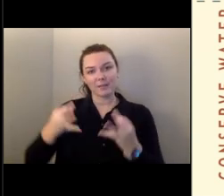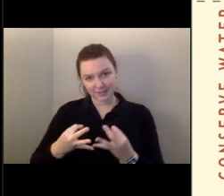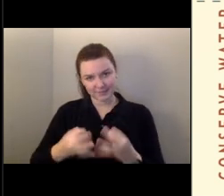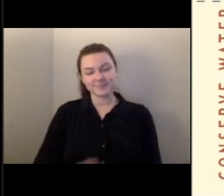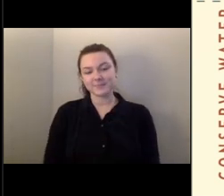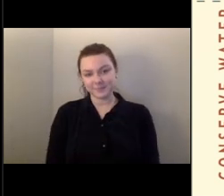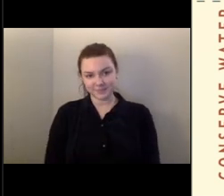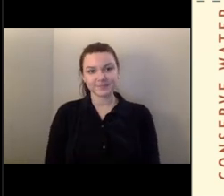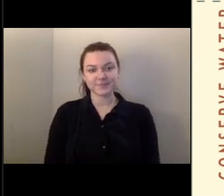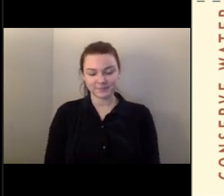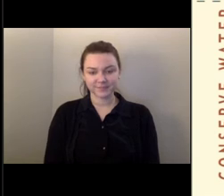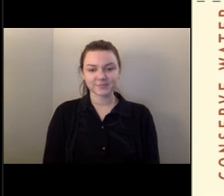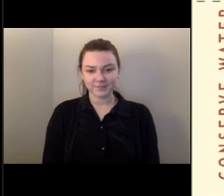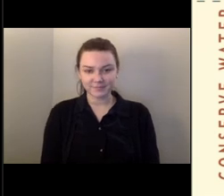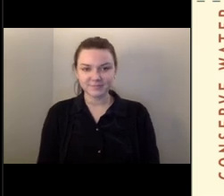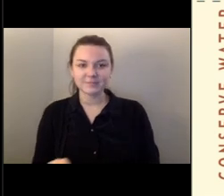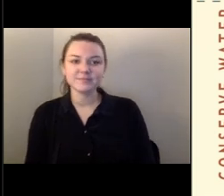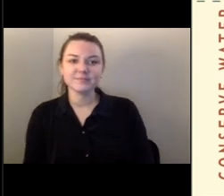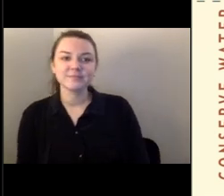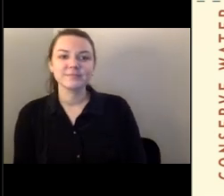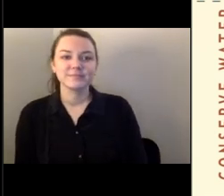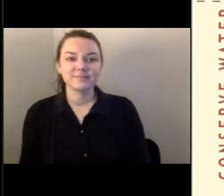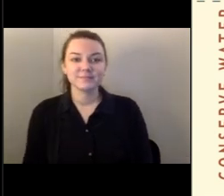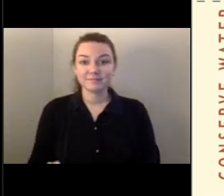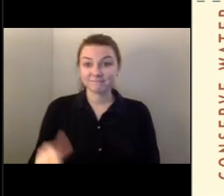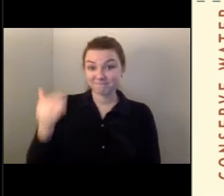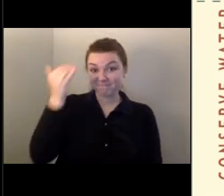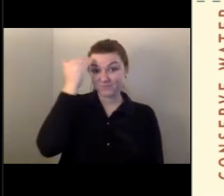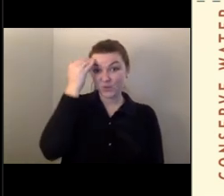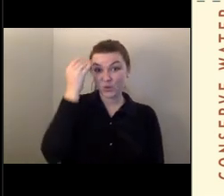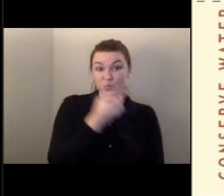So I know that you folks probably have more questions,